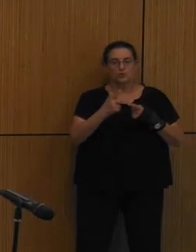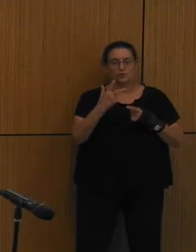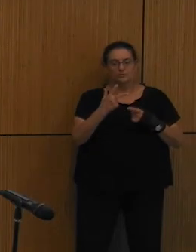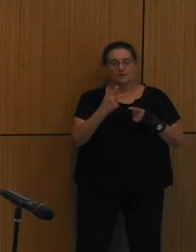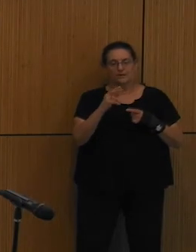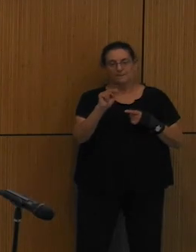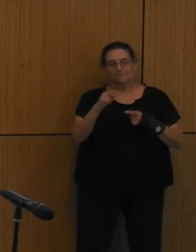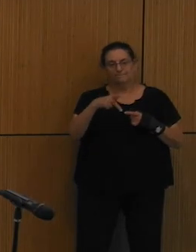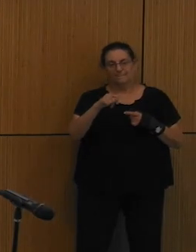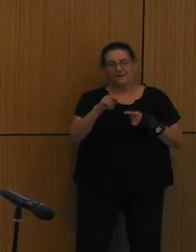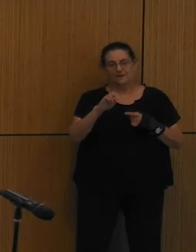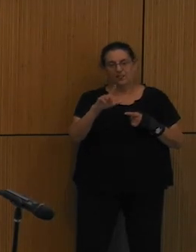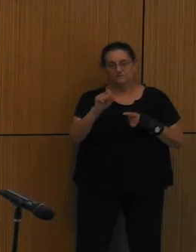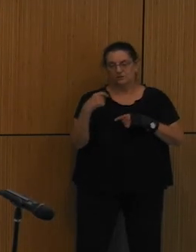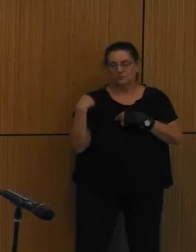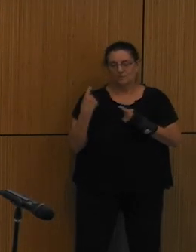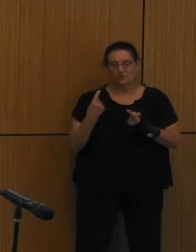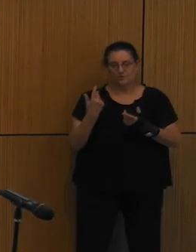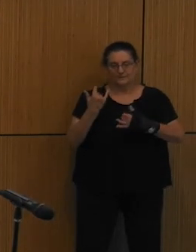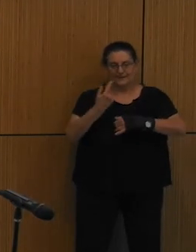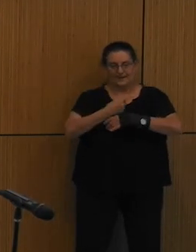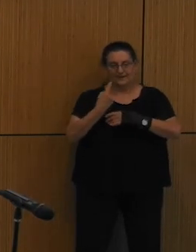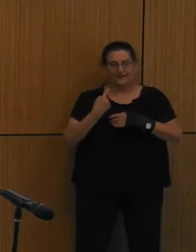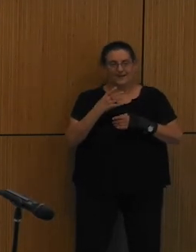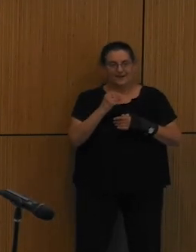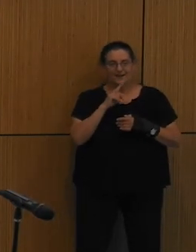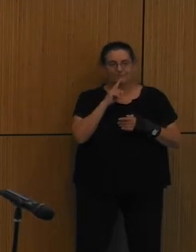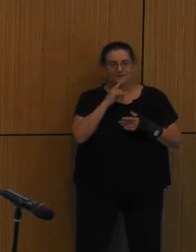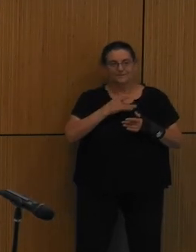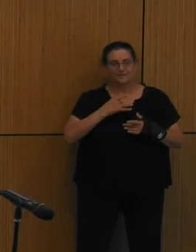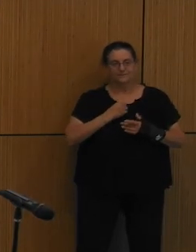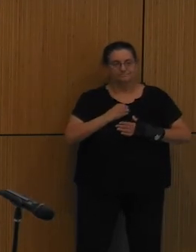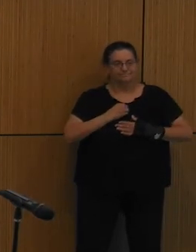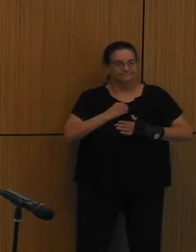today, and, I'm feeling deeply nourished by them.